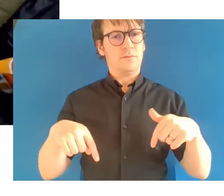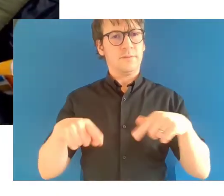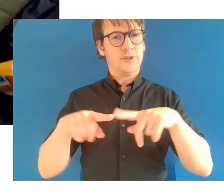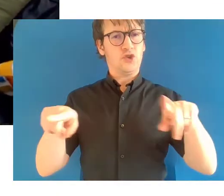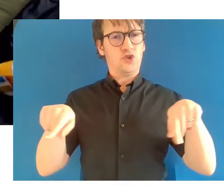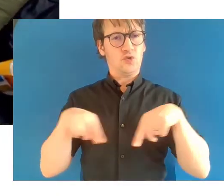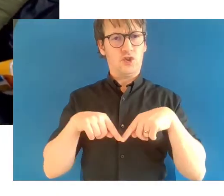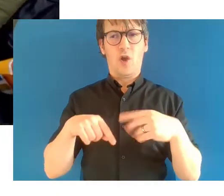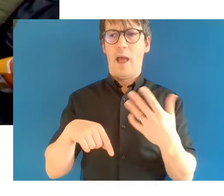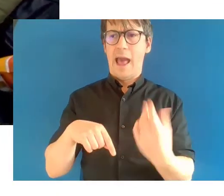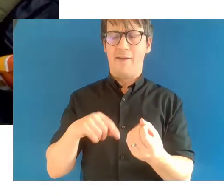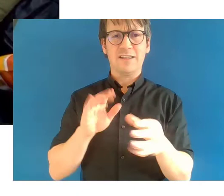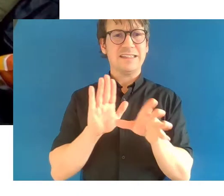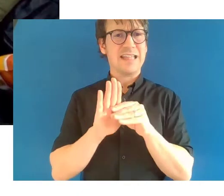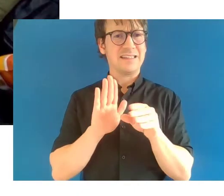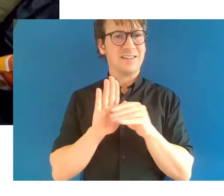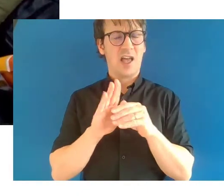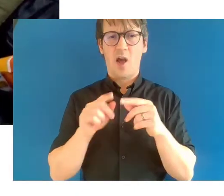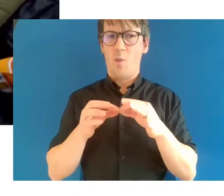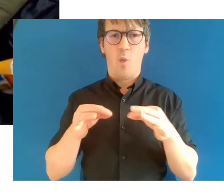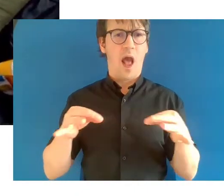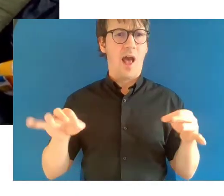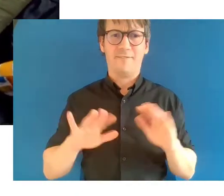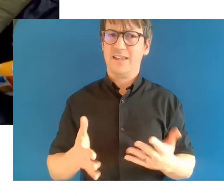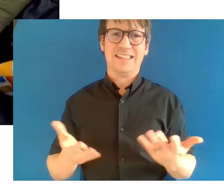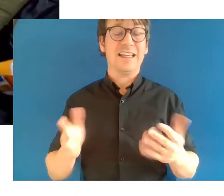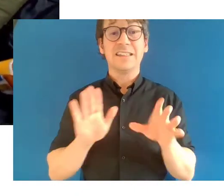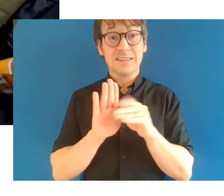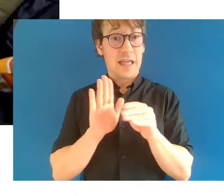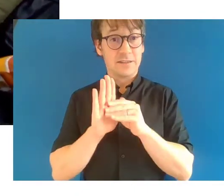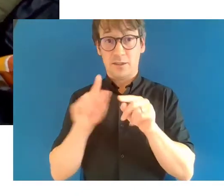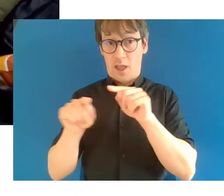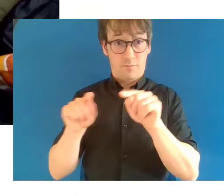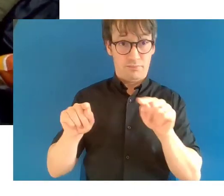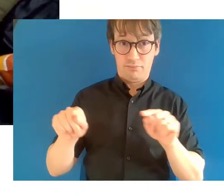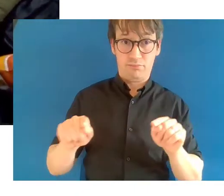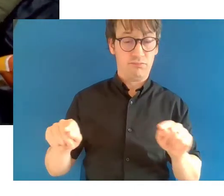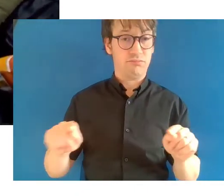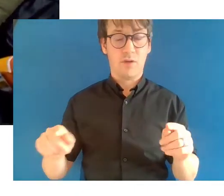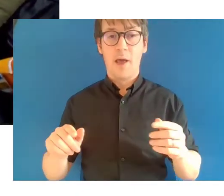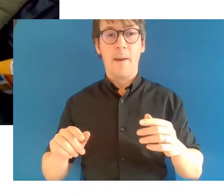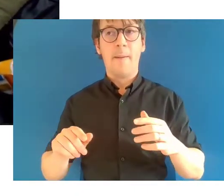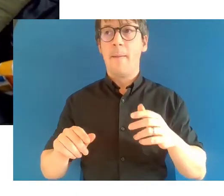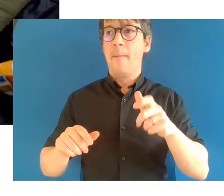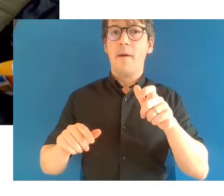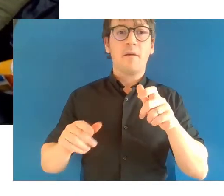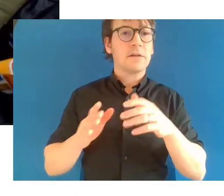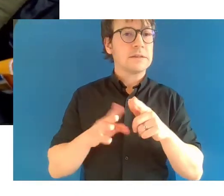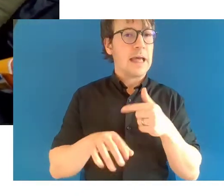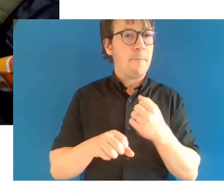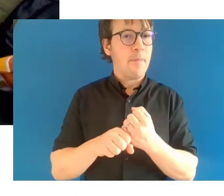Now this studio is filled with wireless sensors that can detect events such as somebody moving